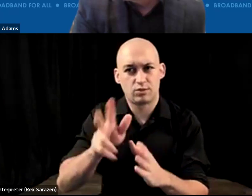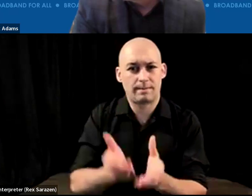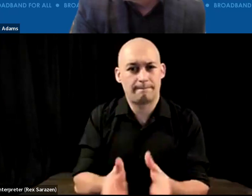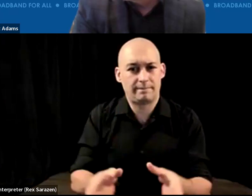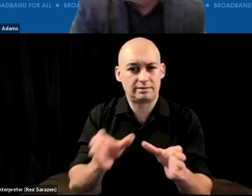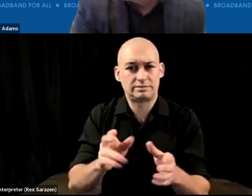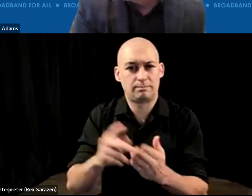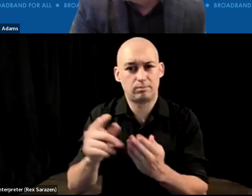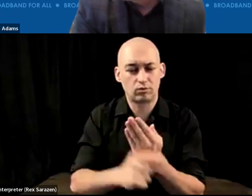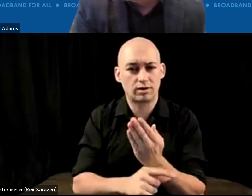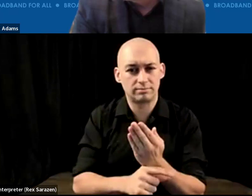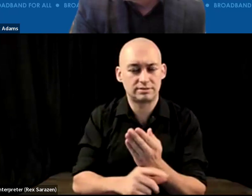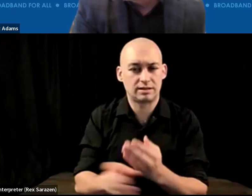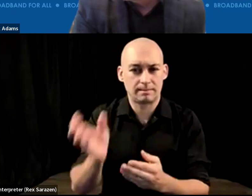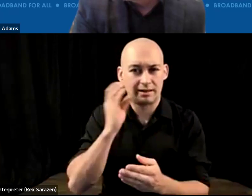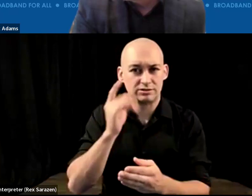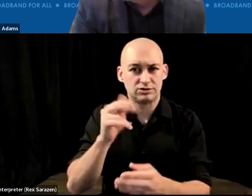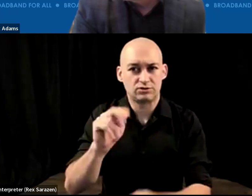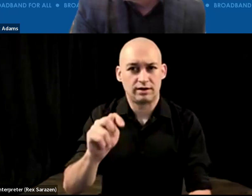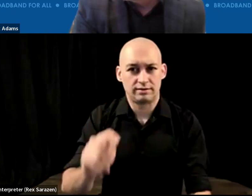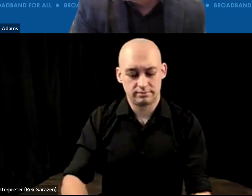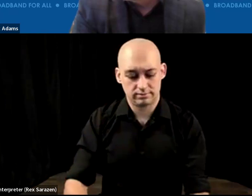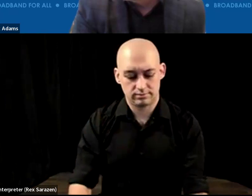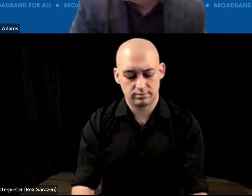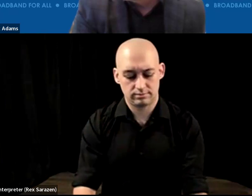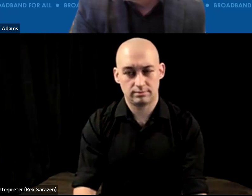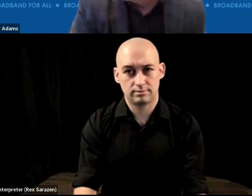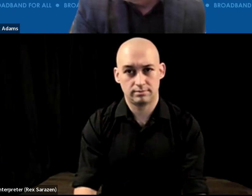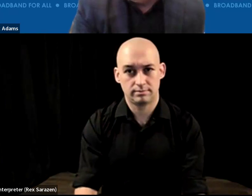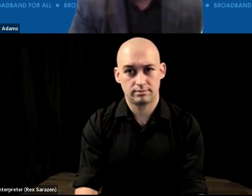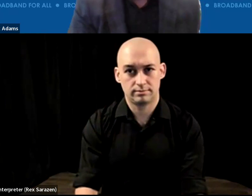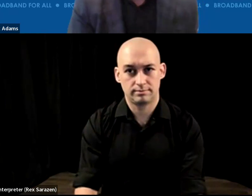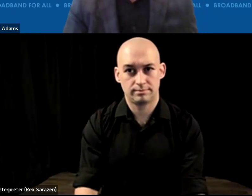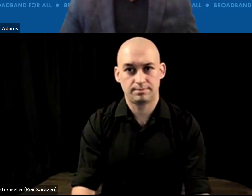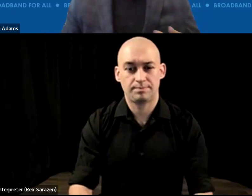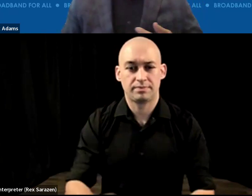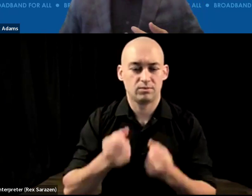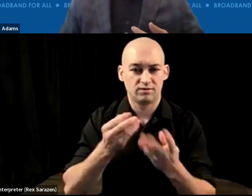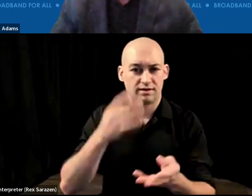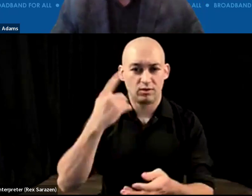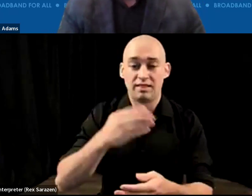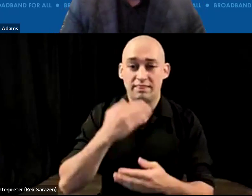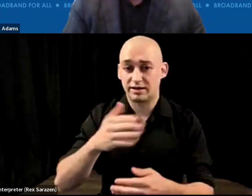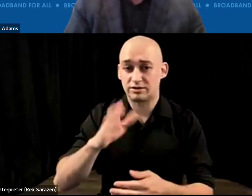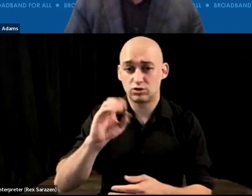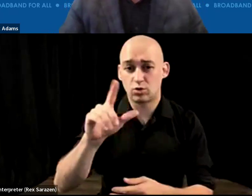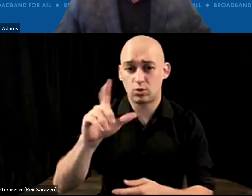that the capacity grant will provide funding for. Yeah, thanks, Cole. I did see that question in the